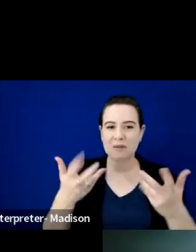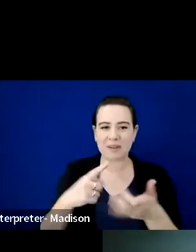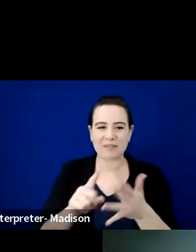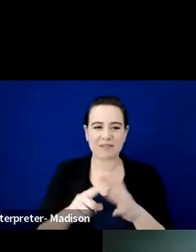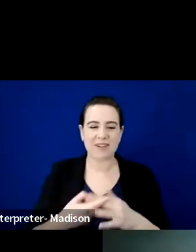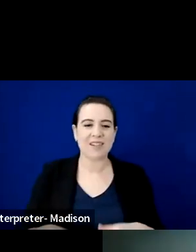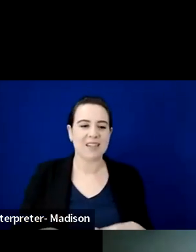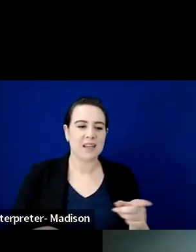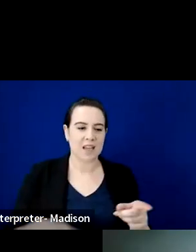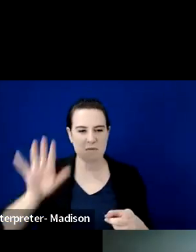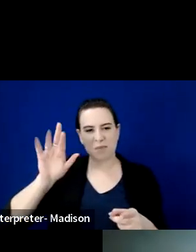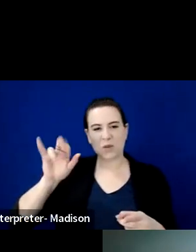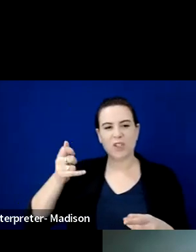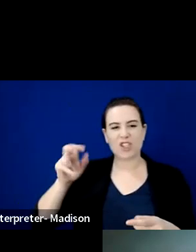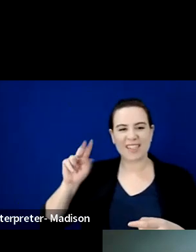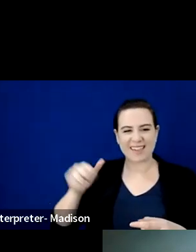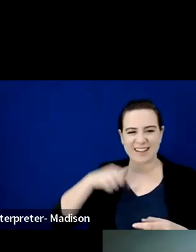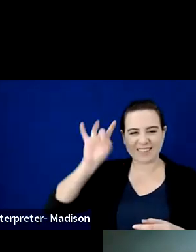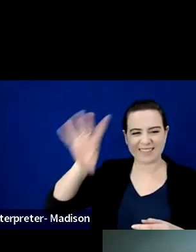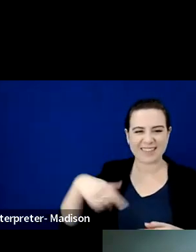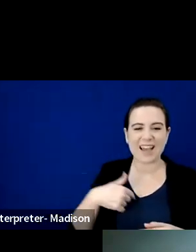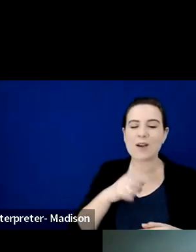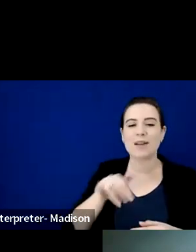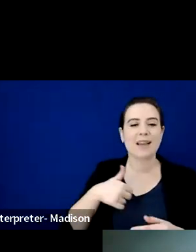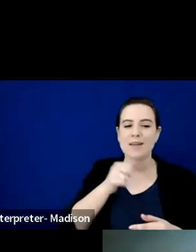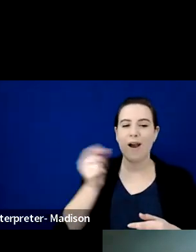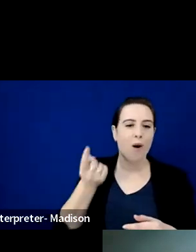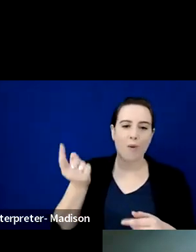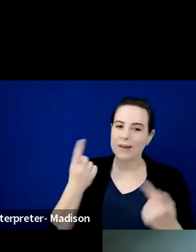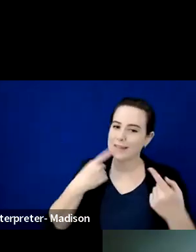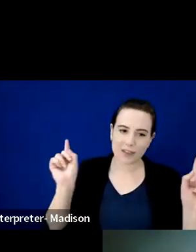But what are some ways that we can work towards, you know, reaching those people that we need to reach, and what can we do when we reach the roadblocks that don't allow us to contact the right person, to achieve the goals, to collaborate with public health as we want and need to -- how can we work towards that barrier of really connecting and collaborating with the partners on an equal level like Dawn was explaining earlier? Whoever wants to go first.